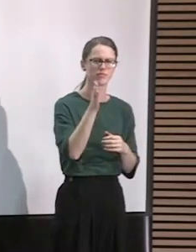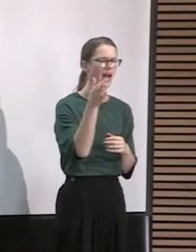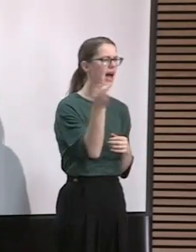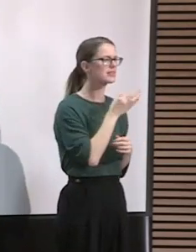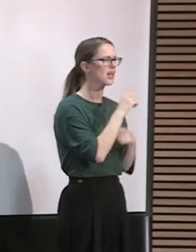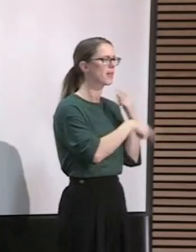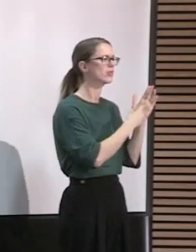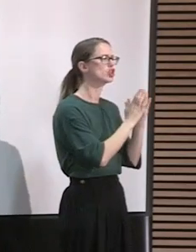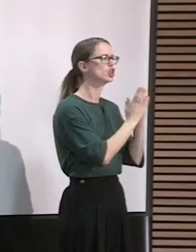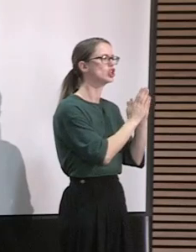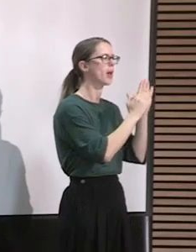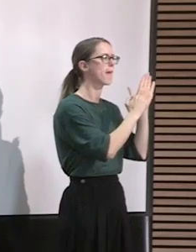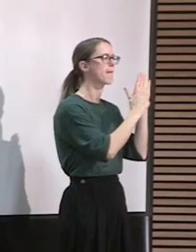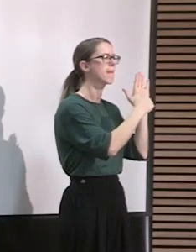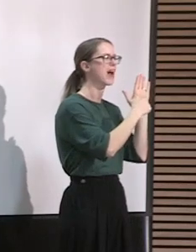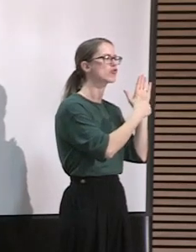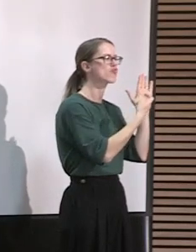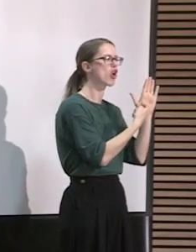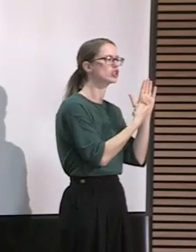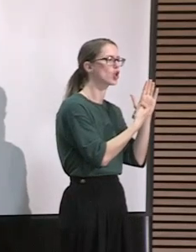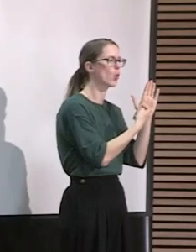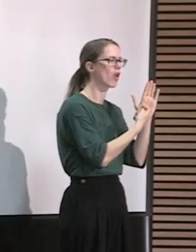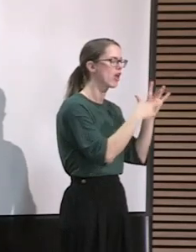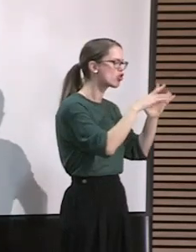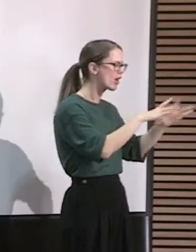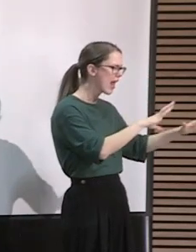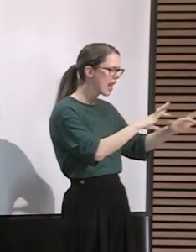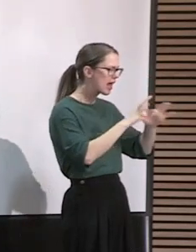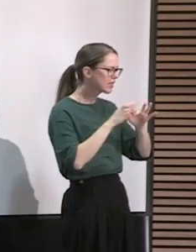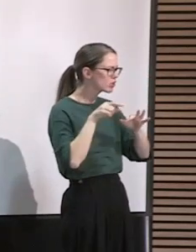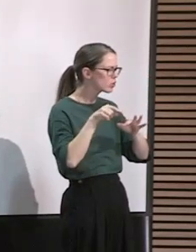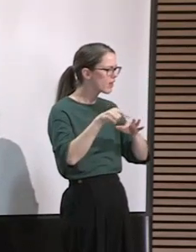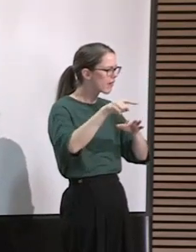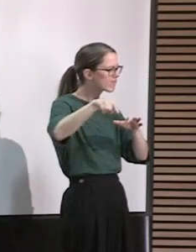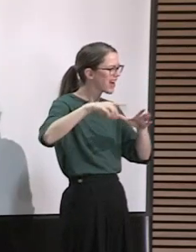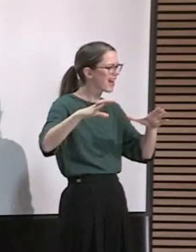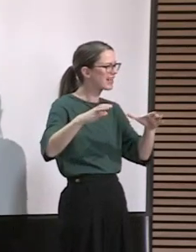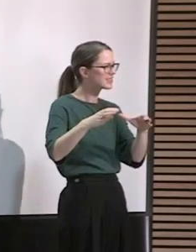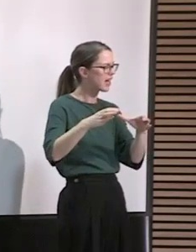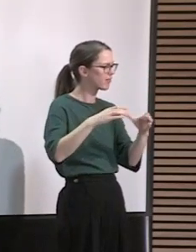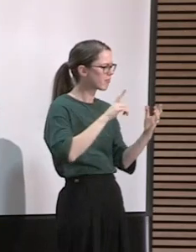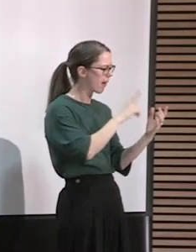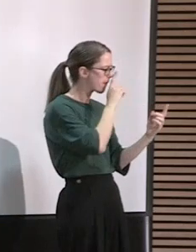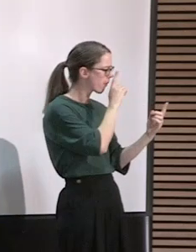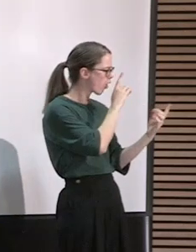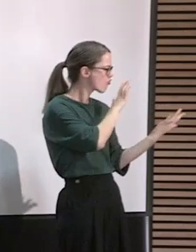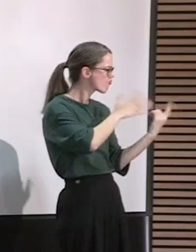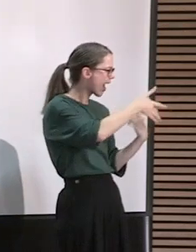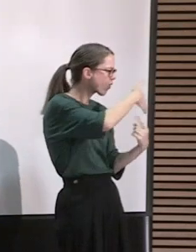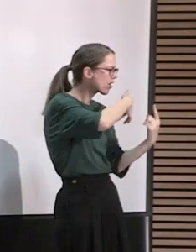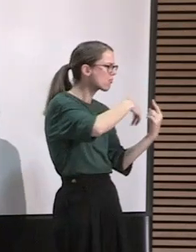relative to Hobbiten - we